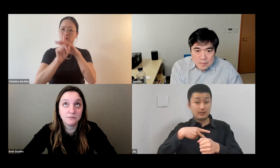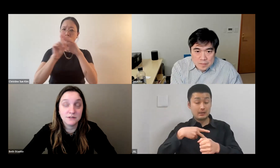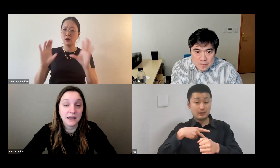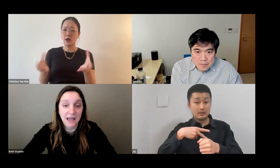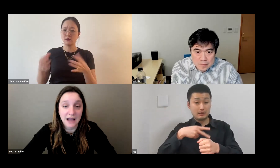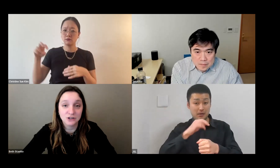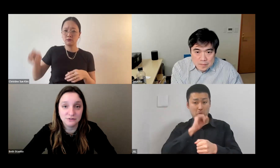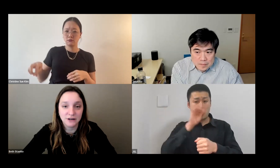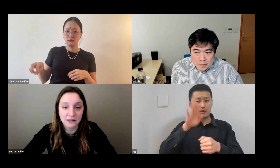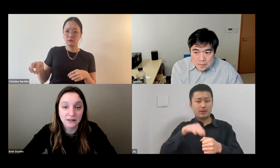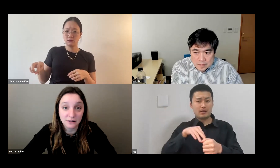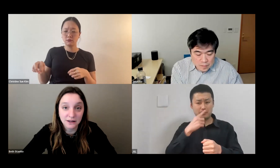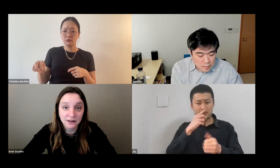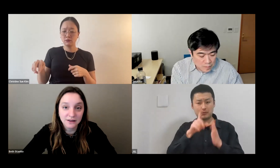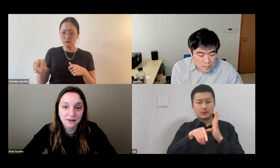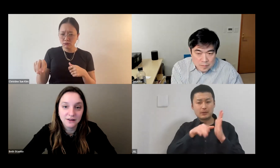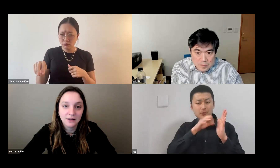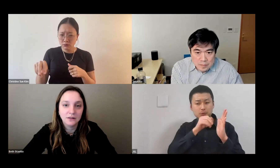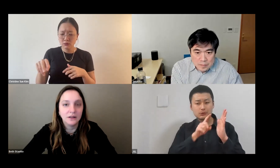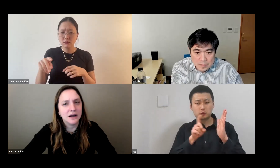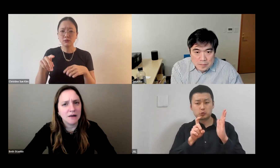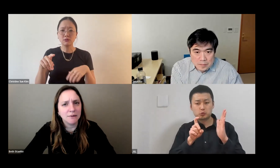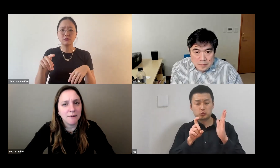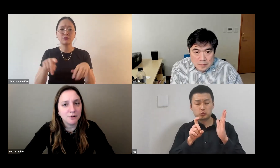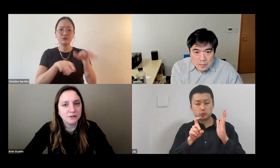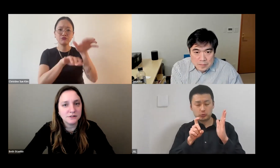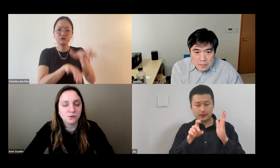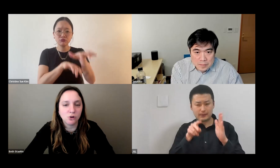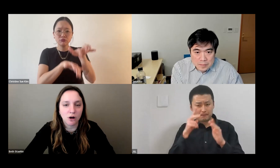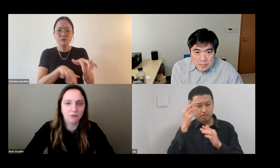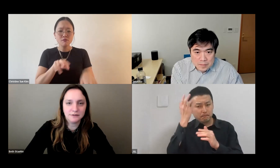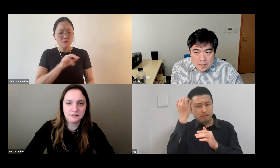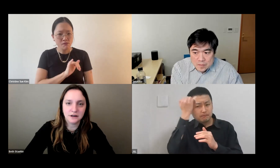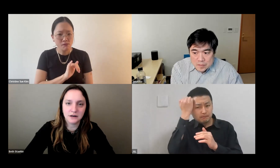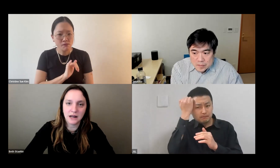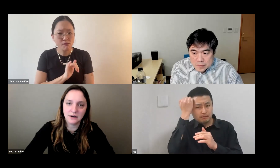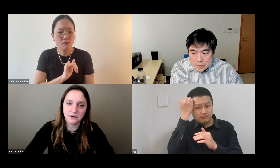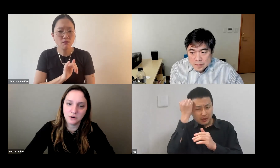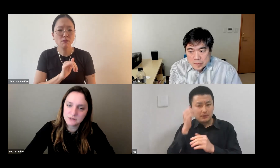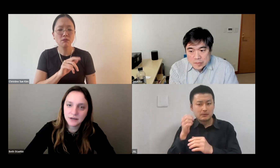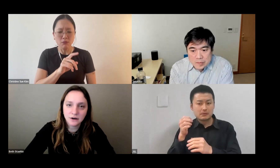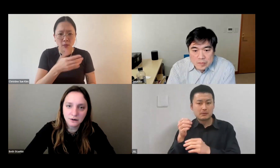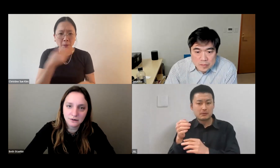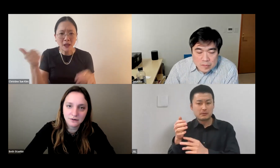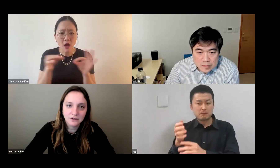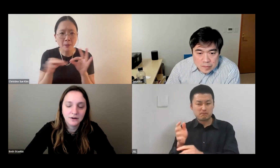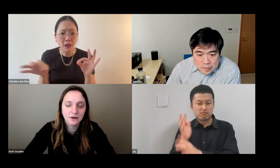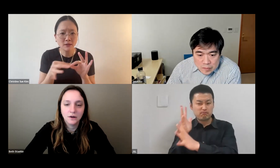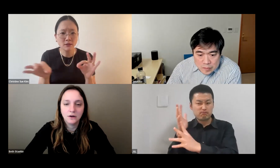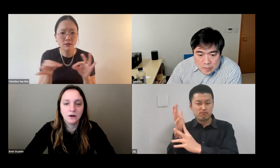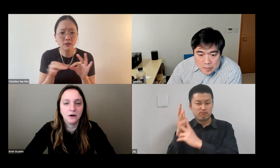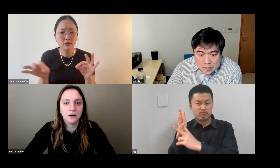taking action very clearly. Like I remember in school. All of a sudden I had a note taker.